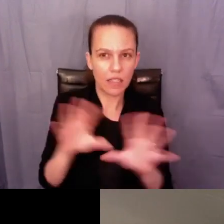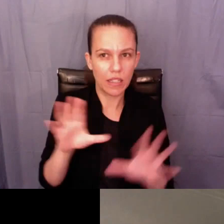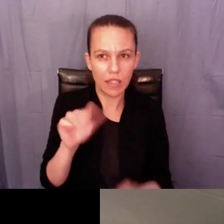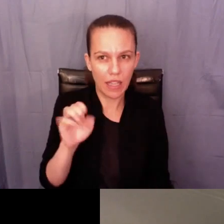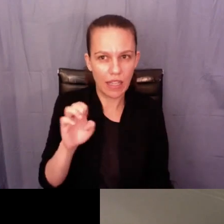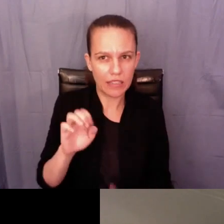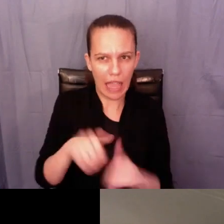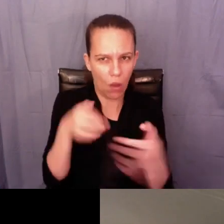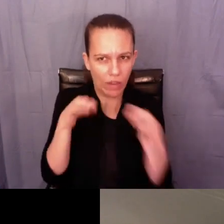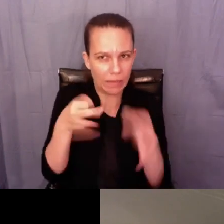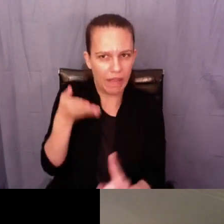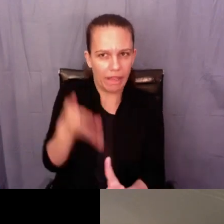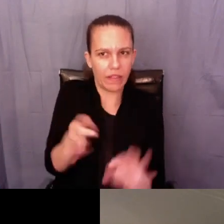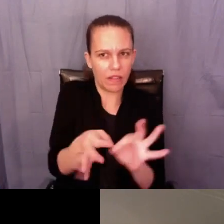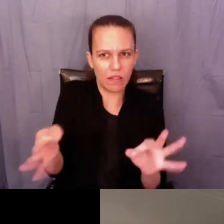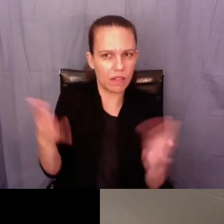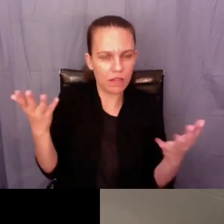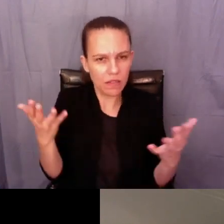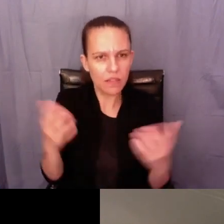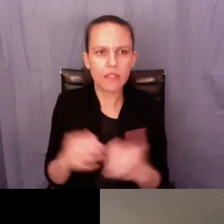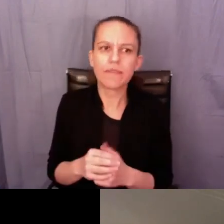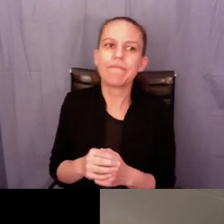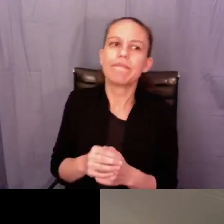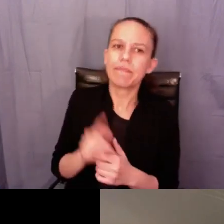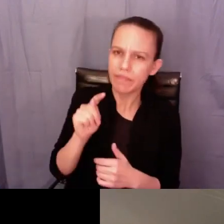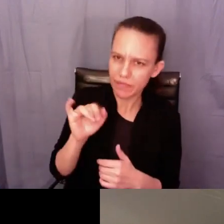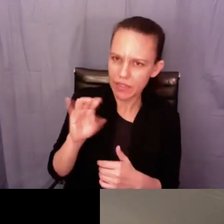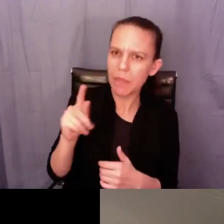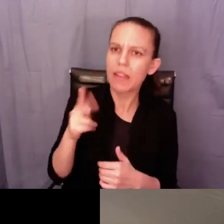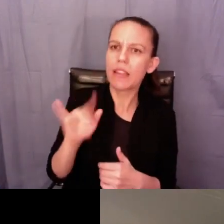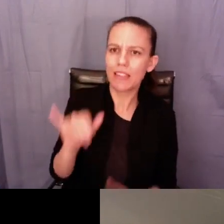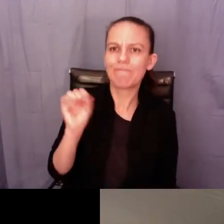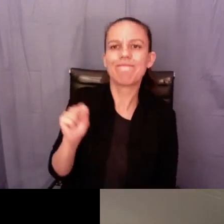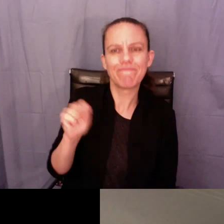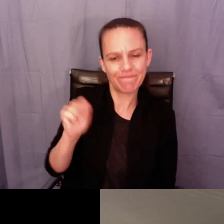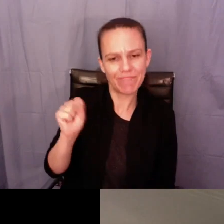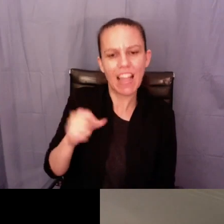Yeah, and I avoided any --